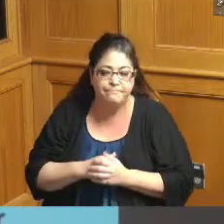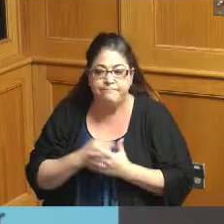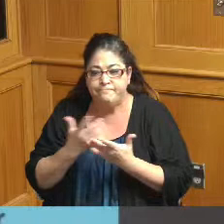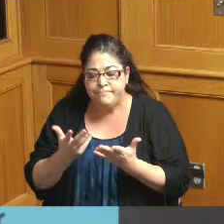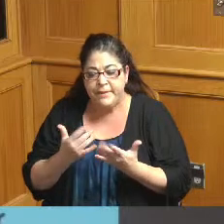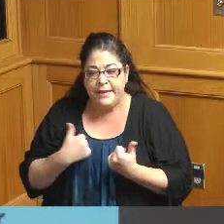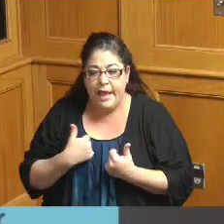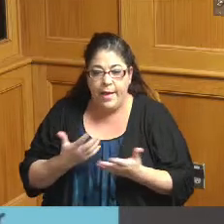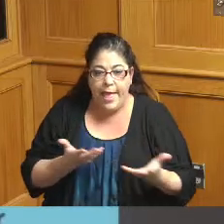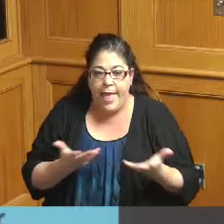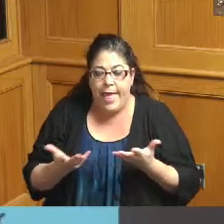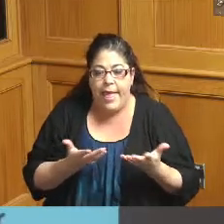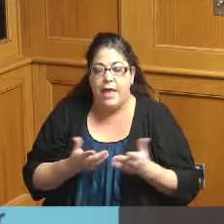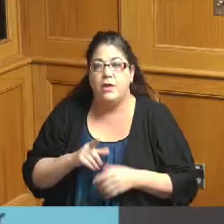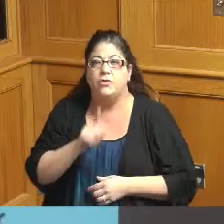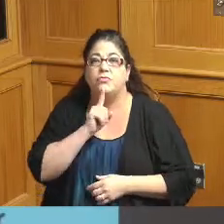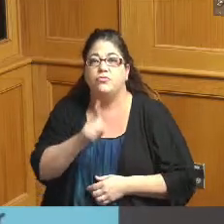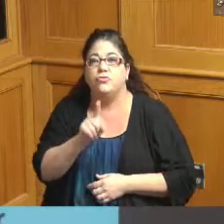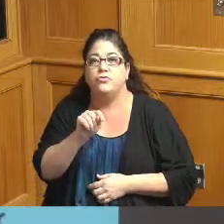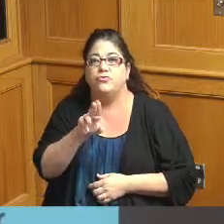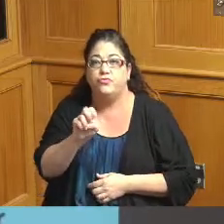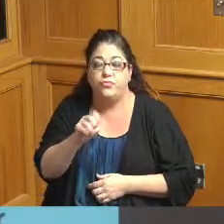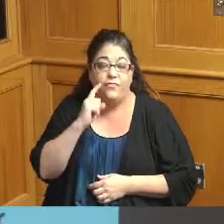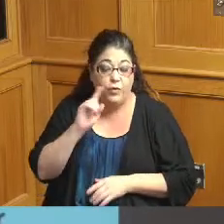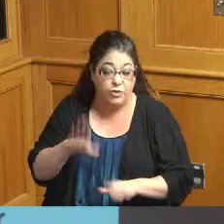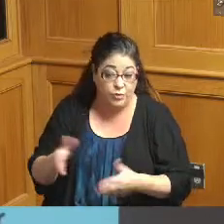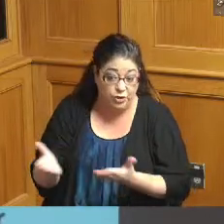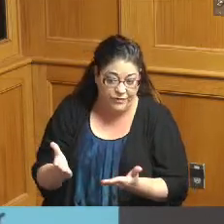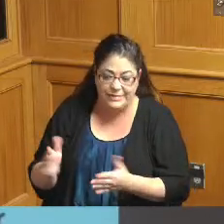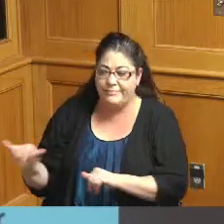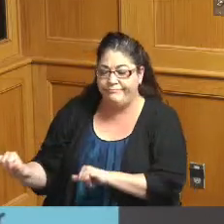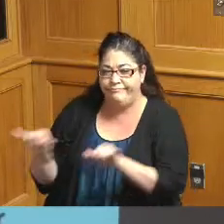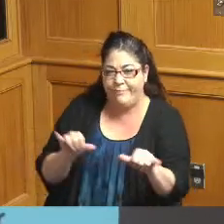been true for children's services true for Juvenile Court so we are working with other